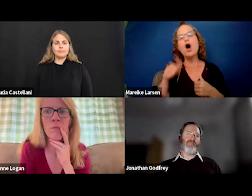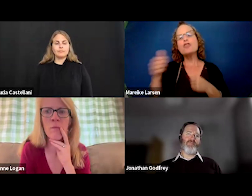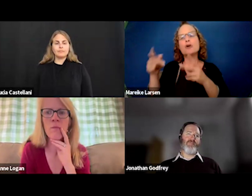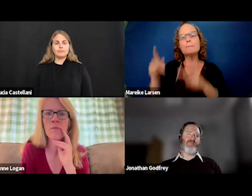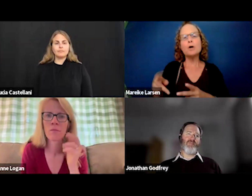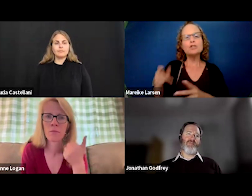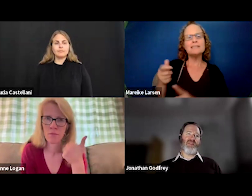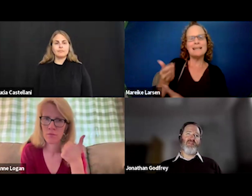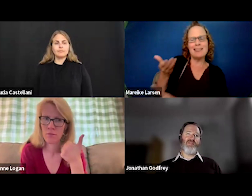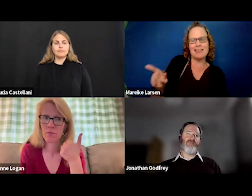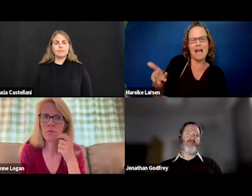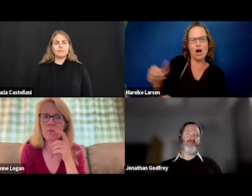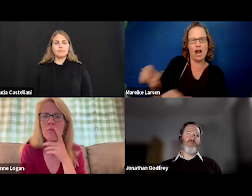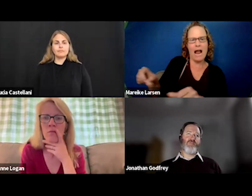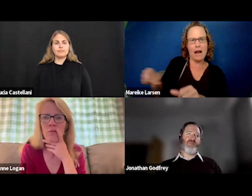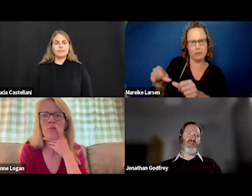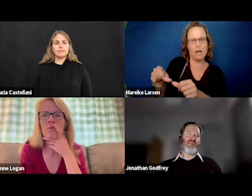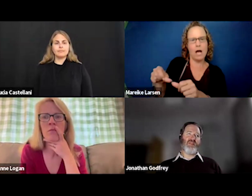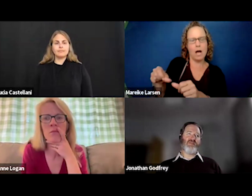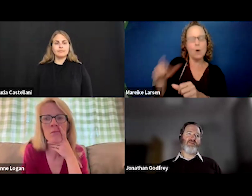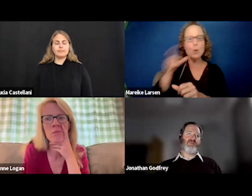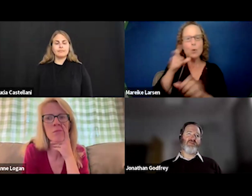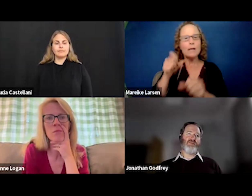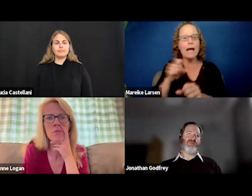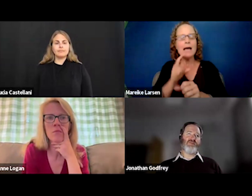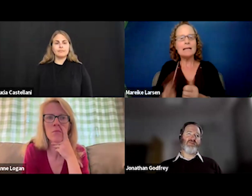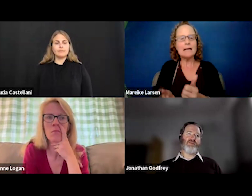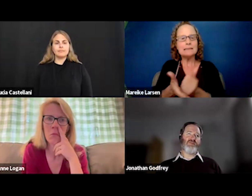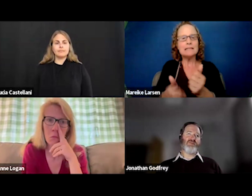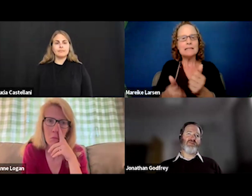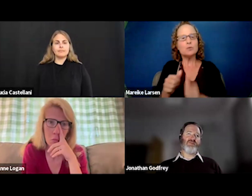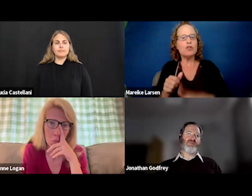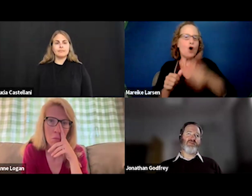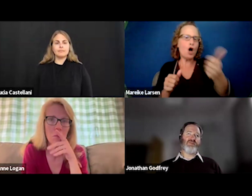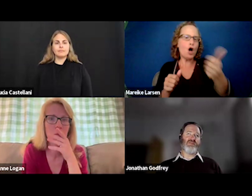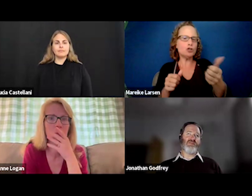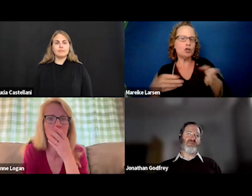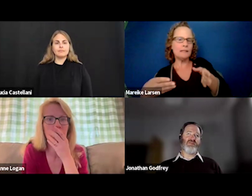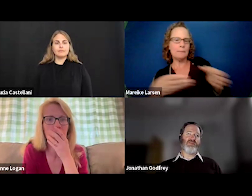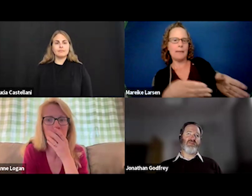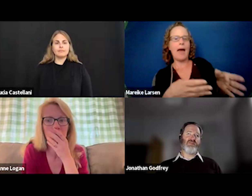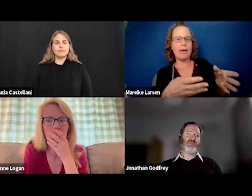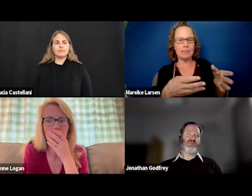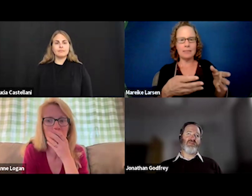is able to assist with an alternative path to get to wherever we need to get to,